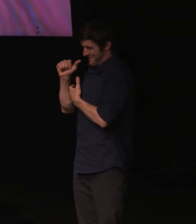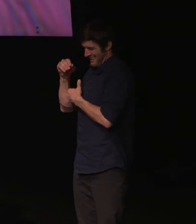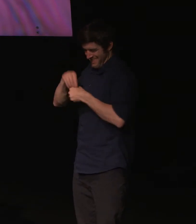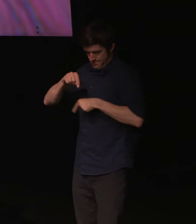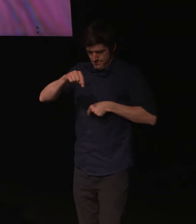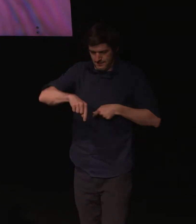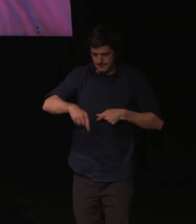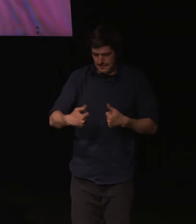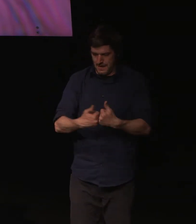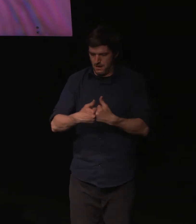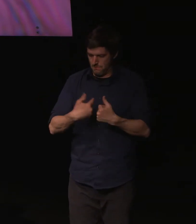that I'm making."